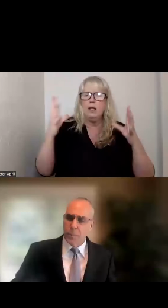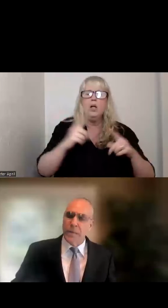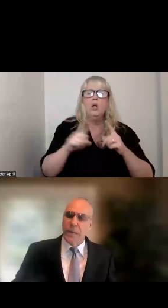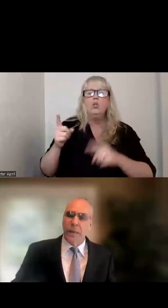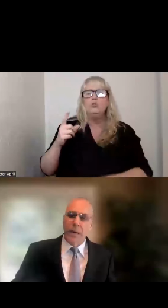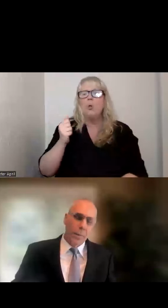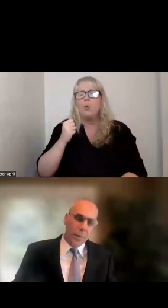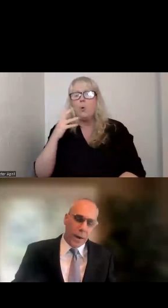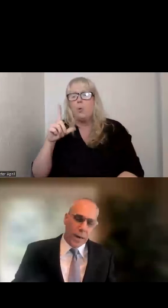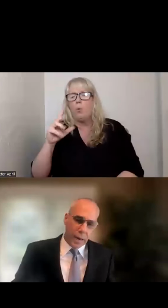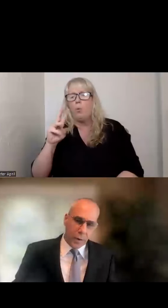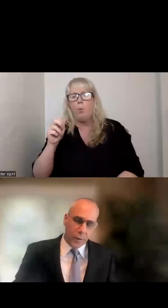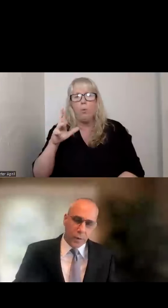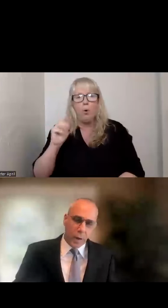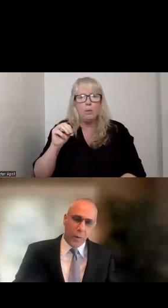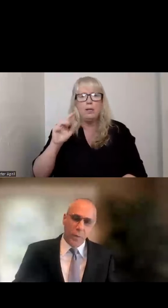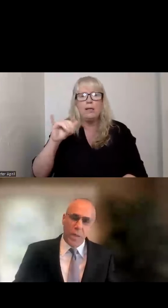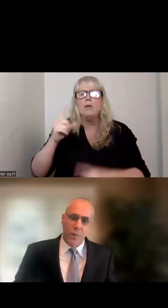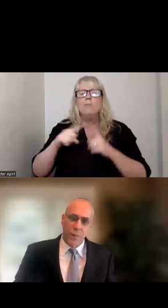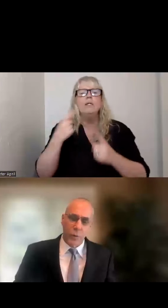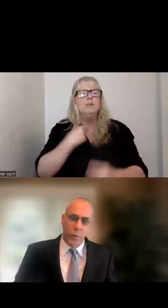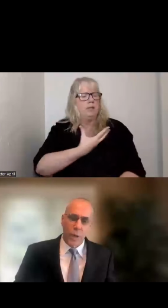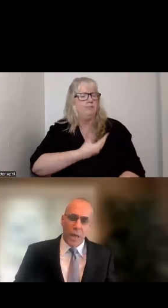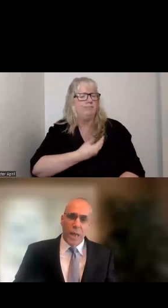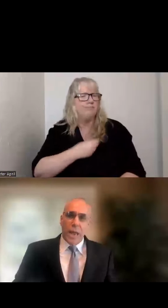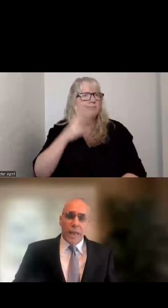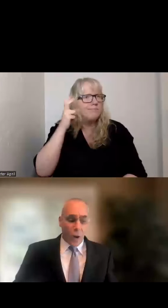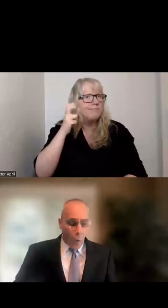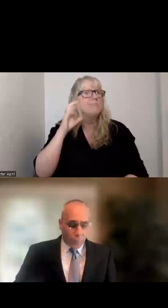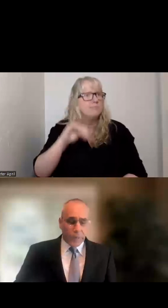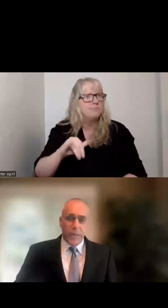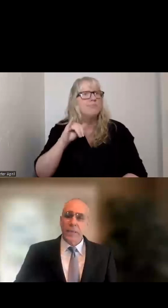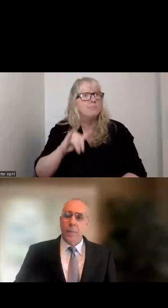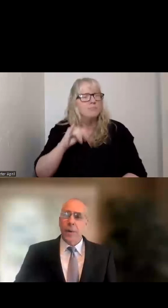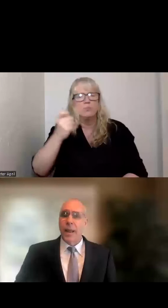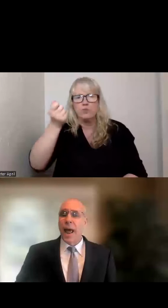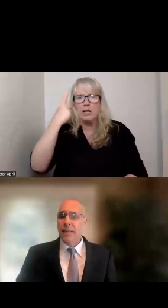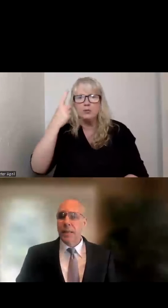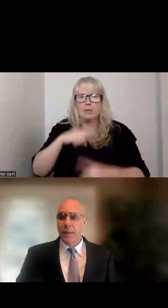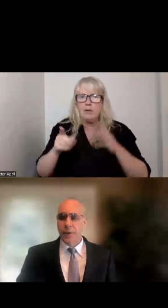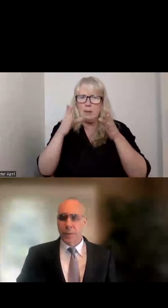IS BASIC AN EMPATHETIC EAR TO TALK WITH THE INDIVIDUAL. THEY HAVE LIVED